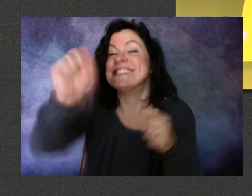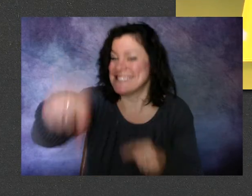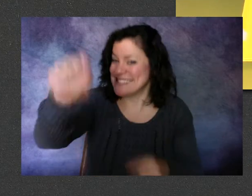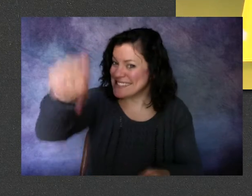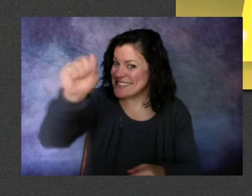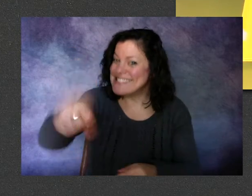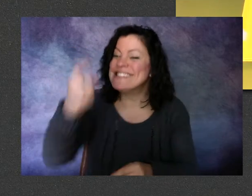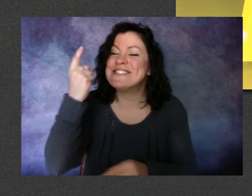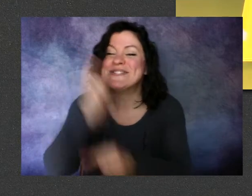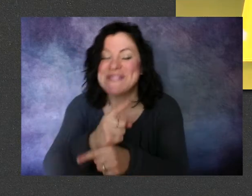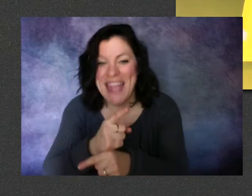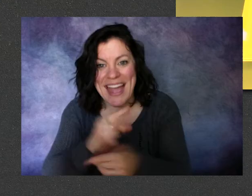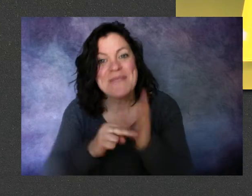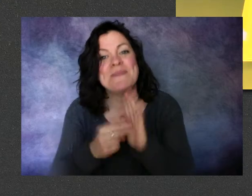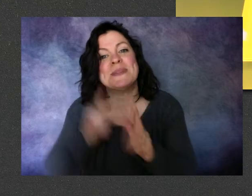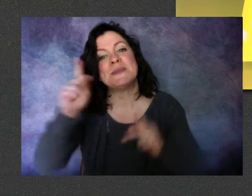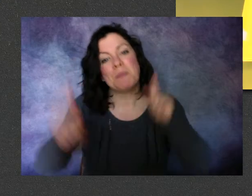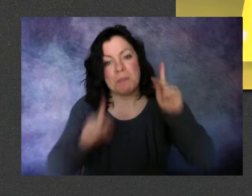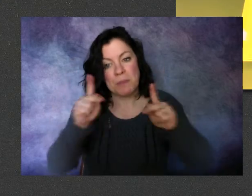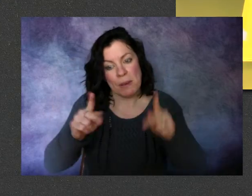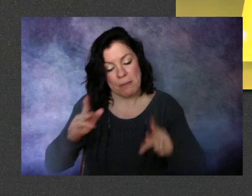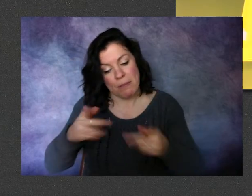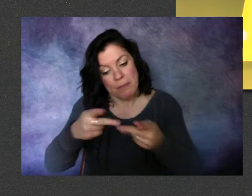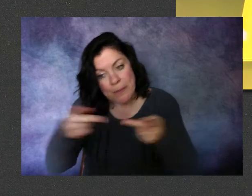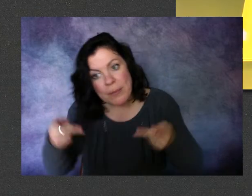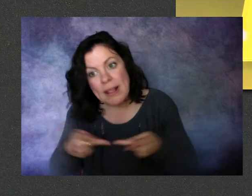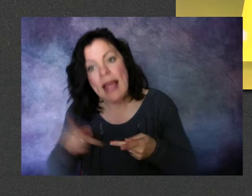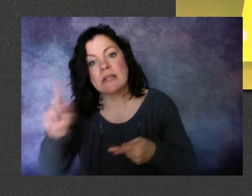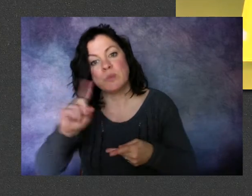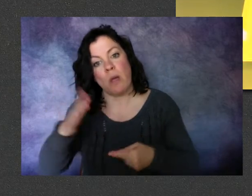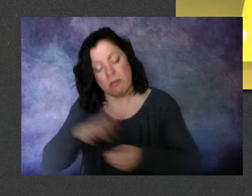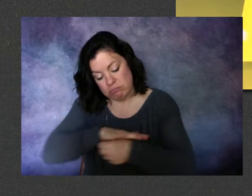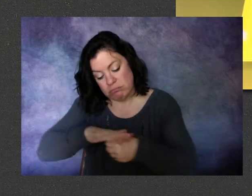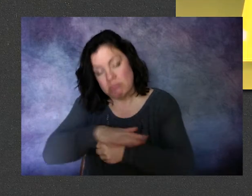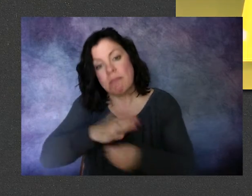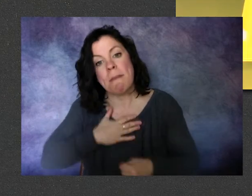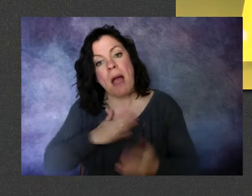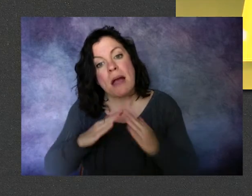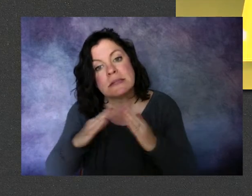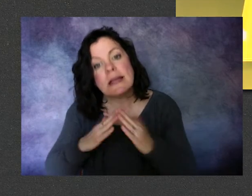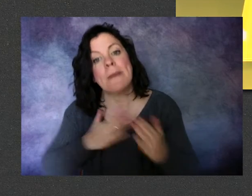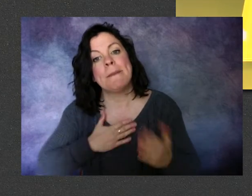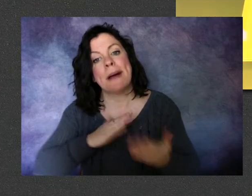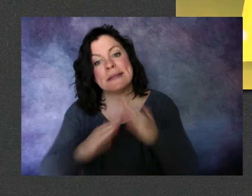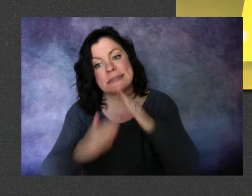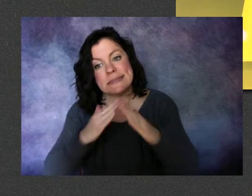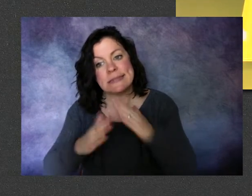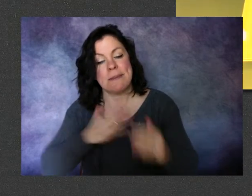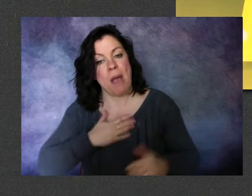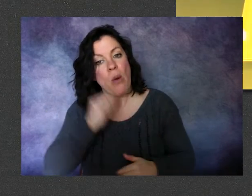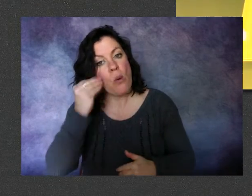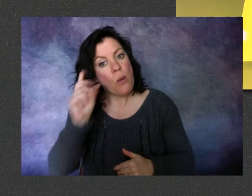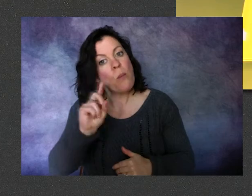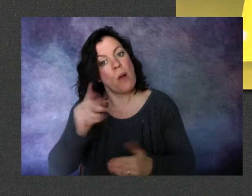Yes, a community is the people and places like in your town, in your city, around you, where you live.